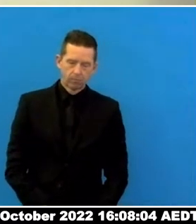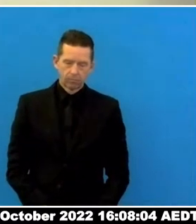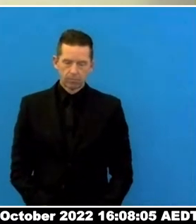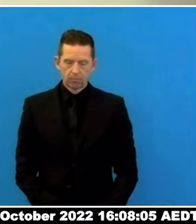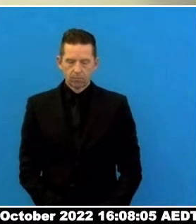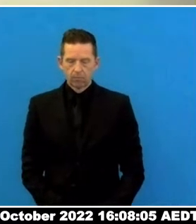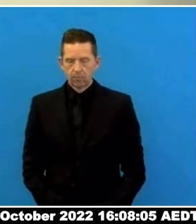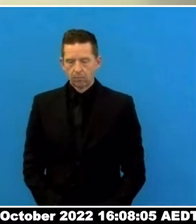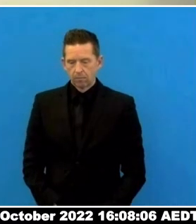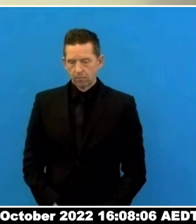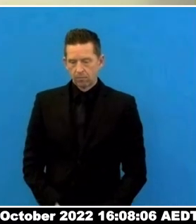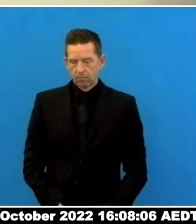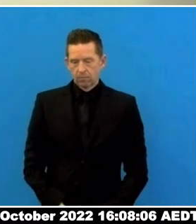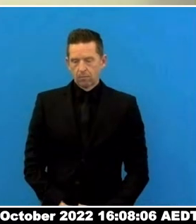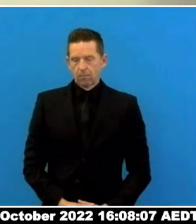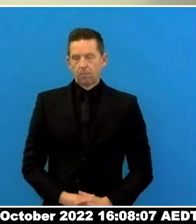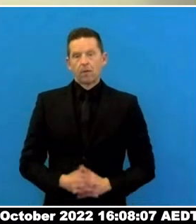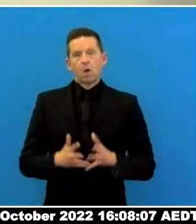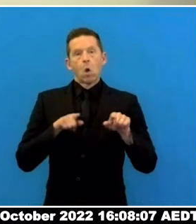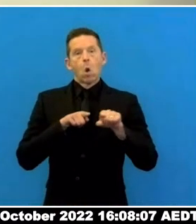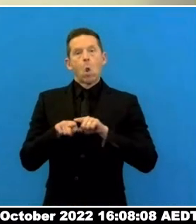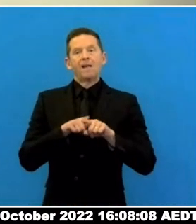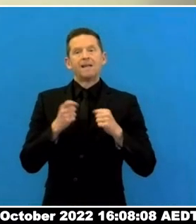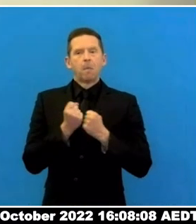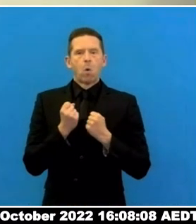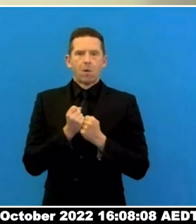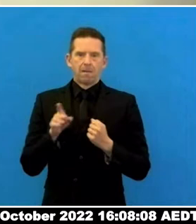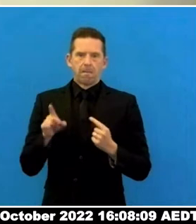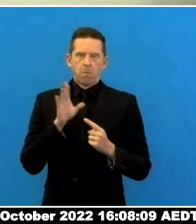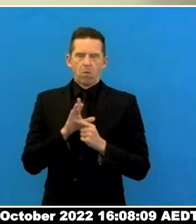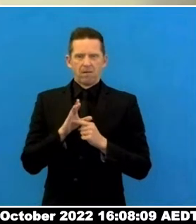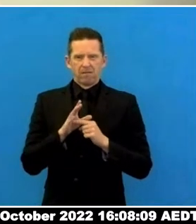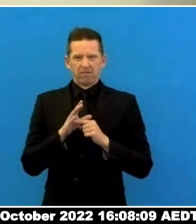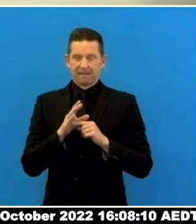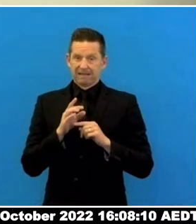Learning support is important, especially for the new arrival.